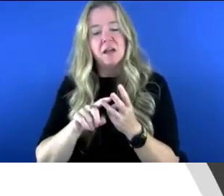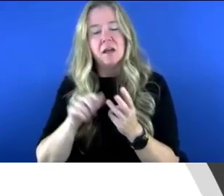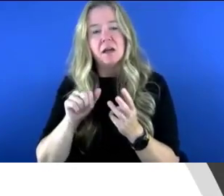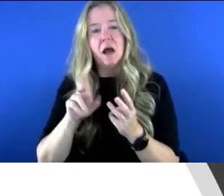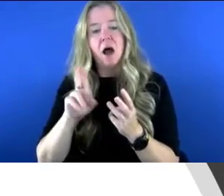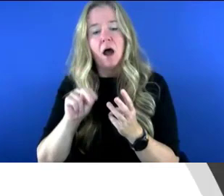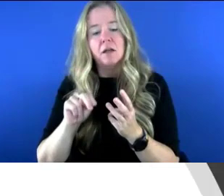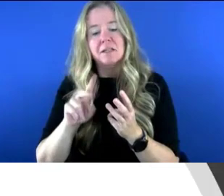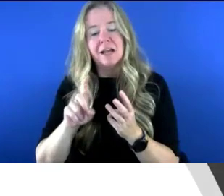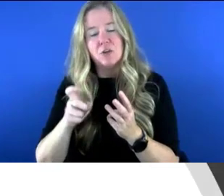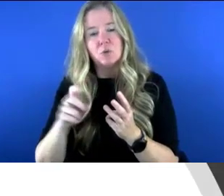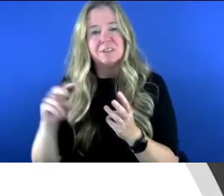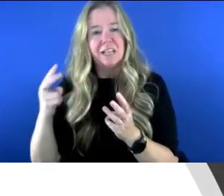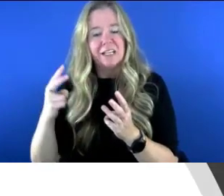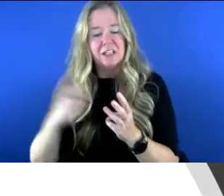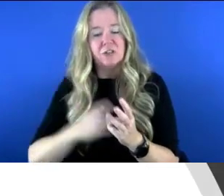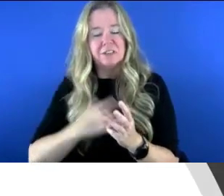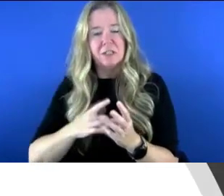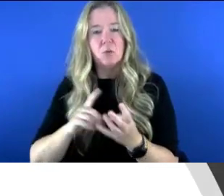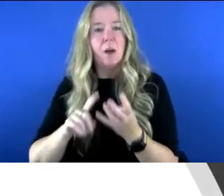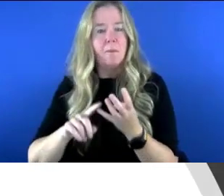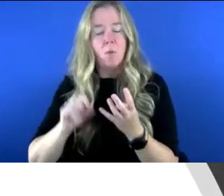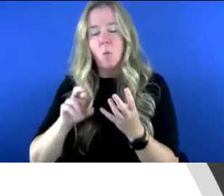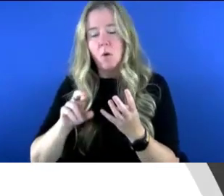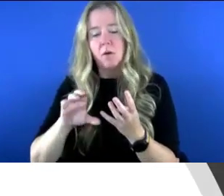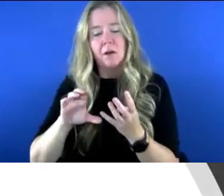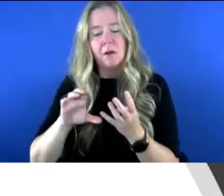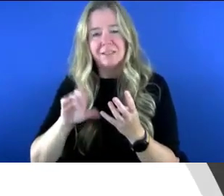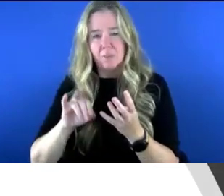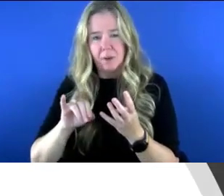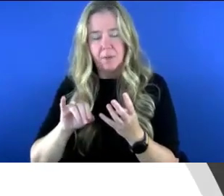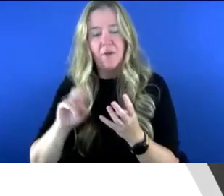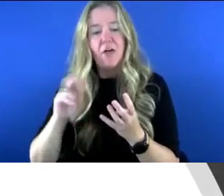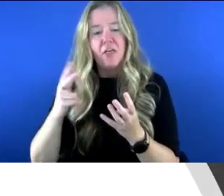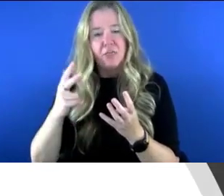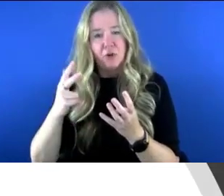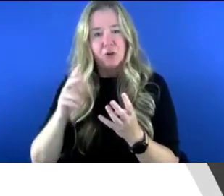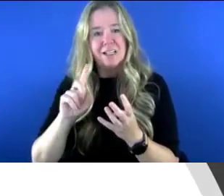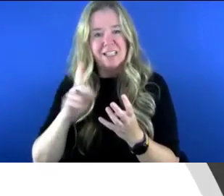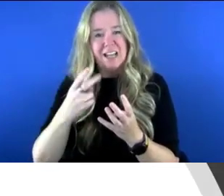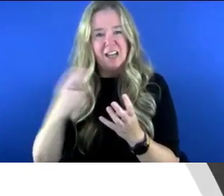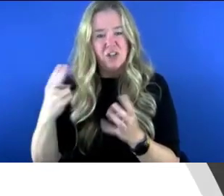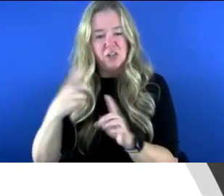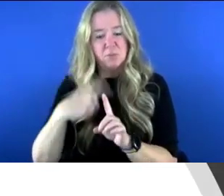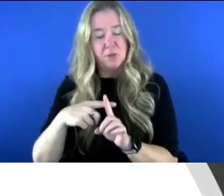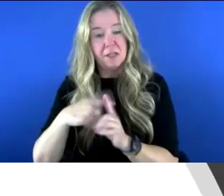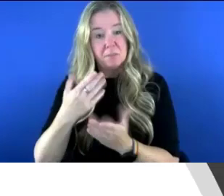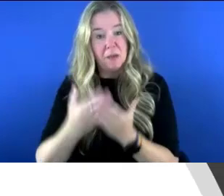cognitive impairment, and then I have a third that is DHH+, maybe some articulation,